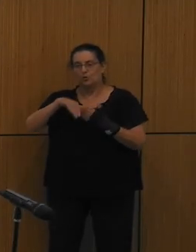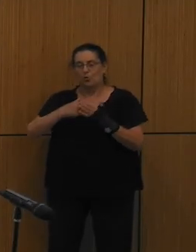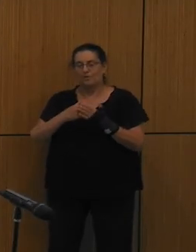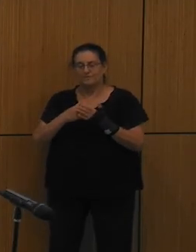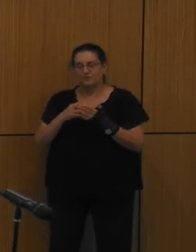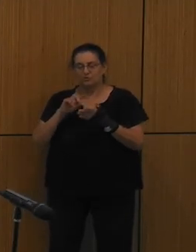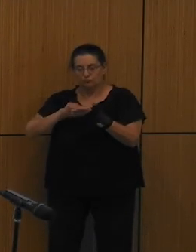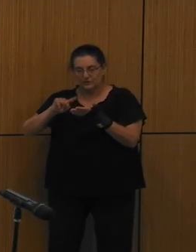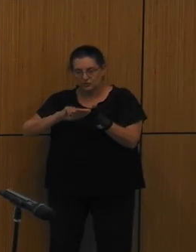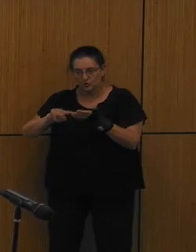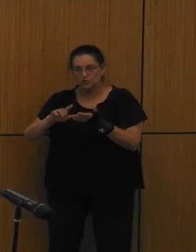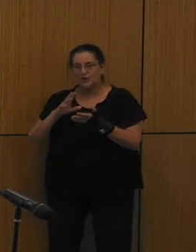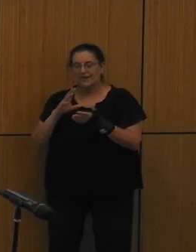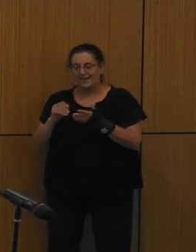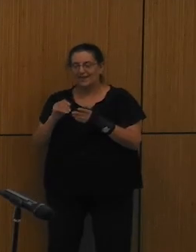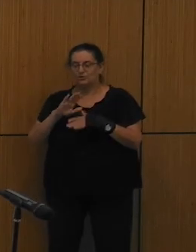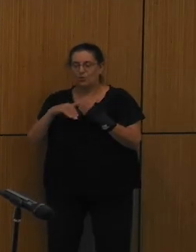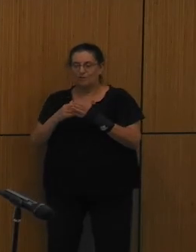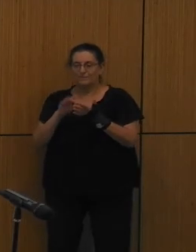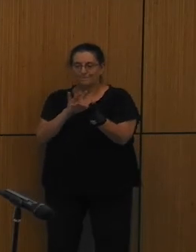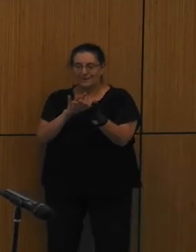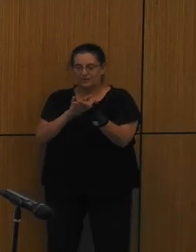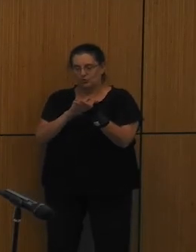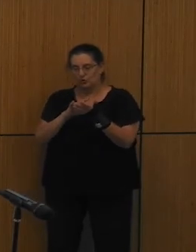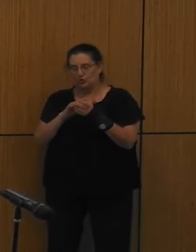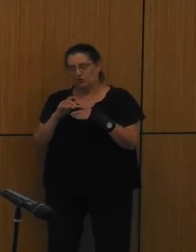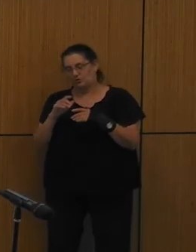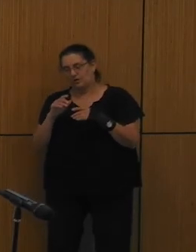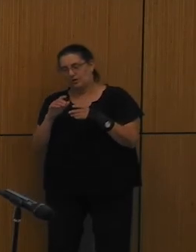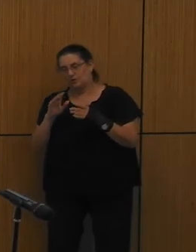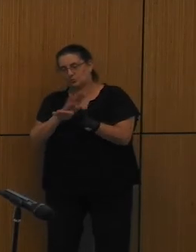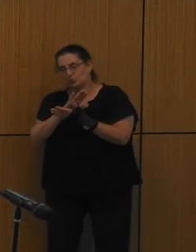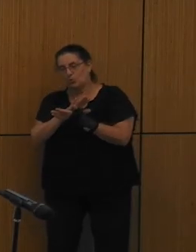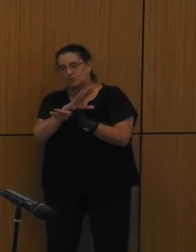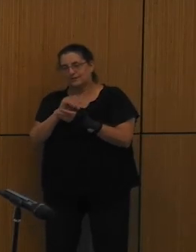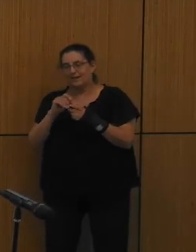anatomical structure lab, MRI research comes from the National Institute of Mental Health.